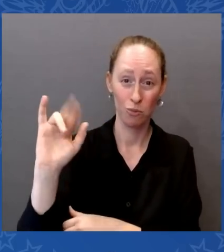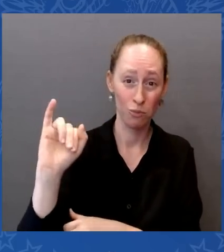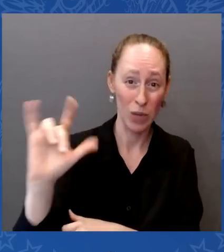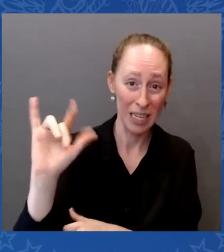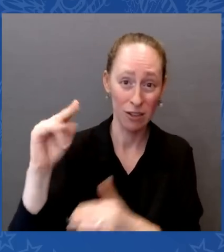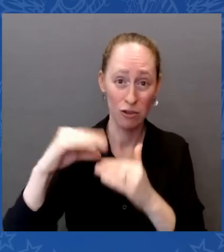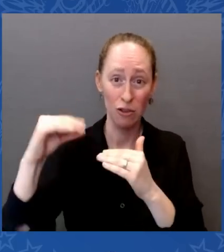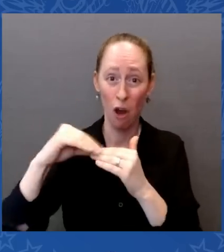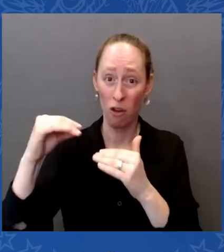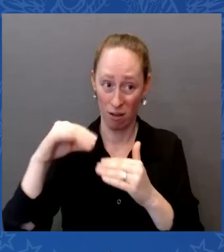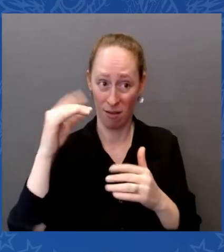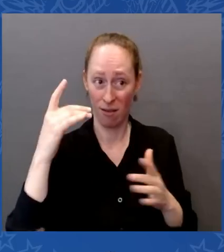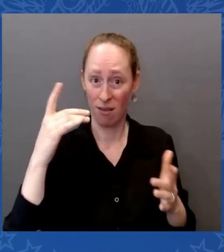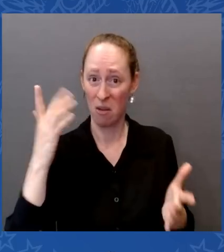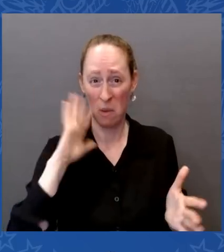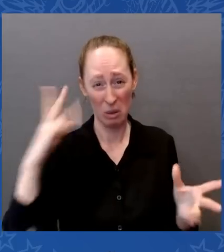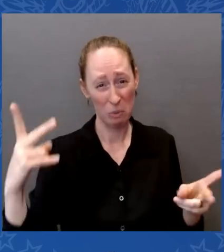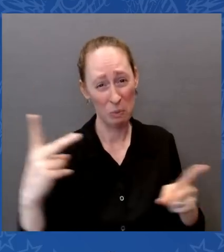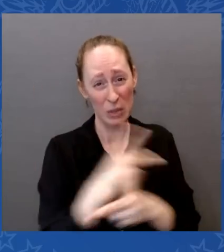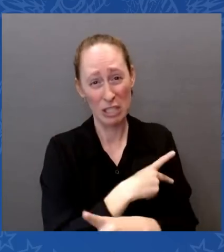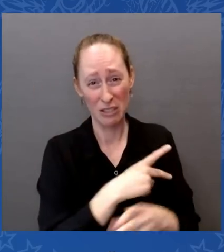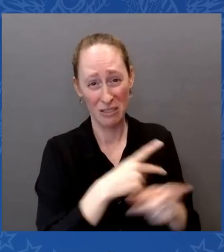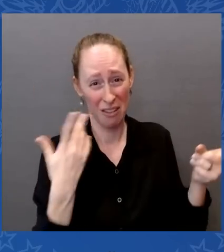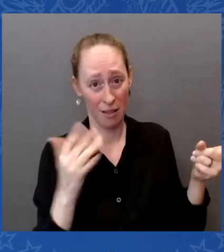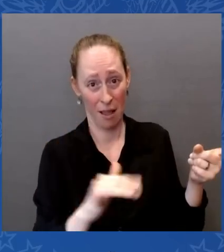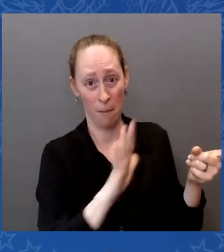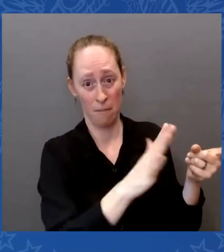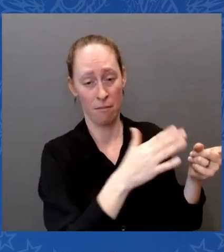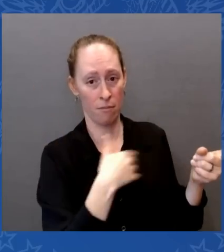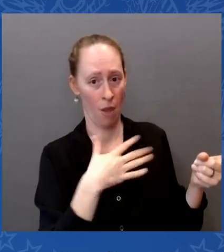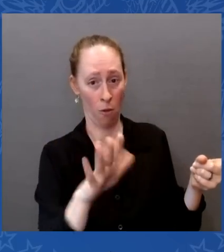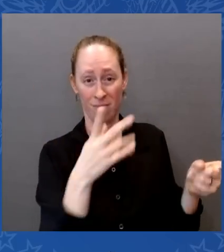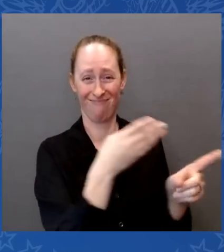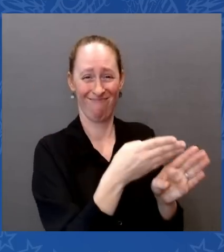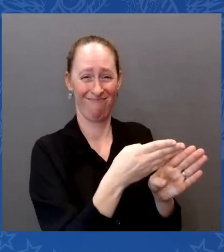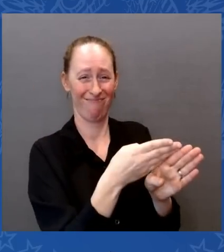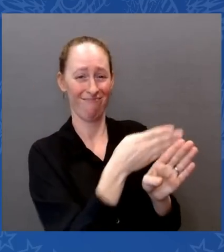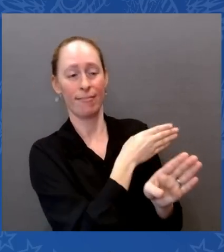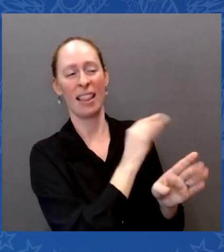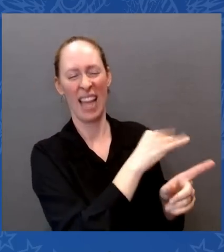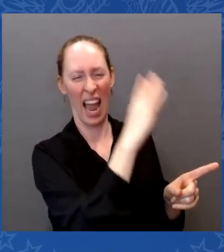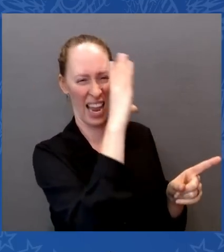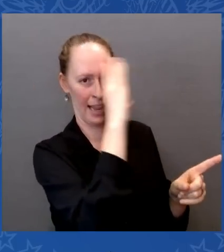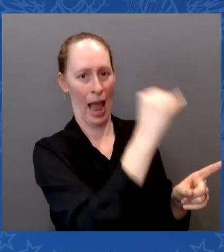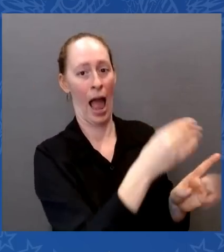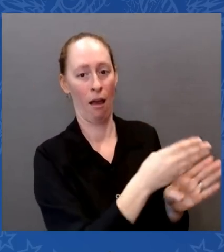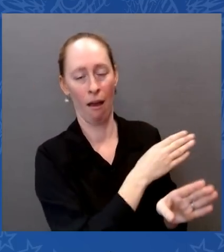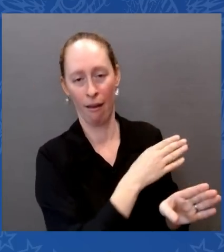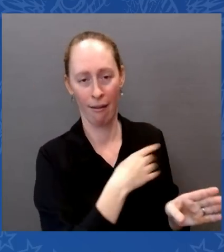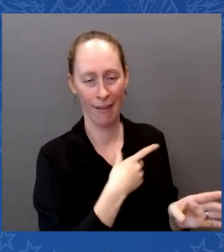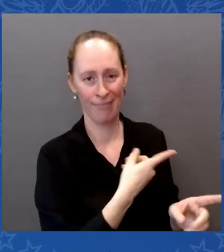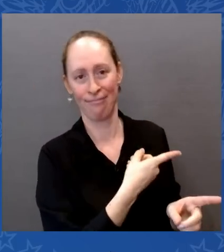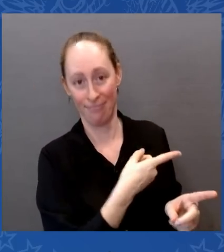Adding another $3 trillion to the deficit is reckless, it's irresponsible, and it would make inflation worse.